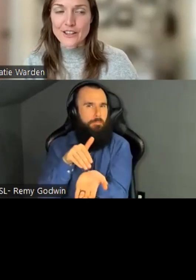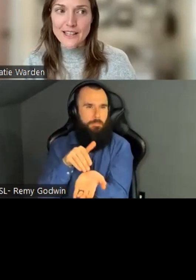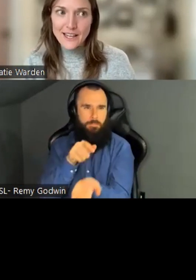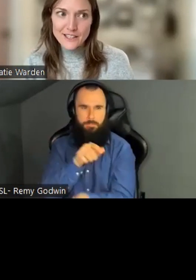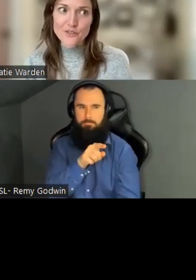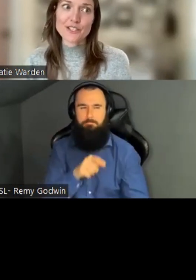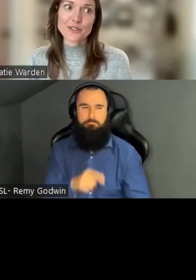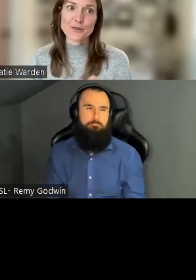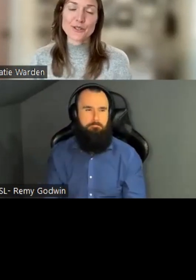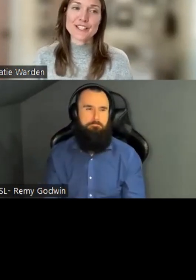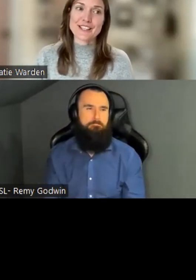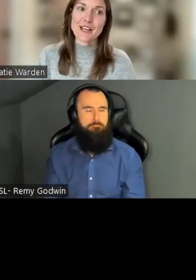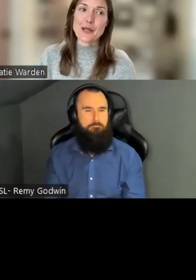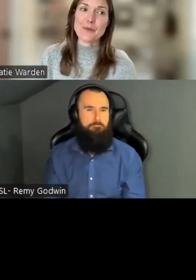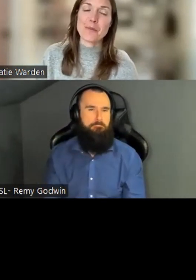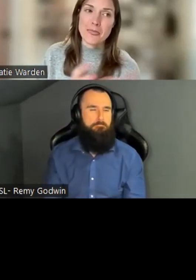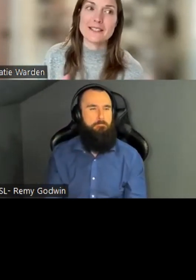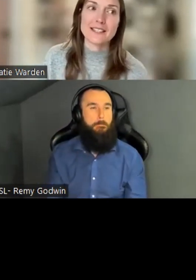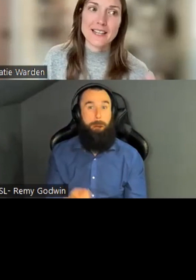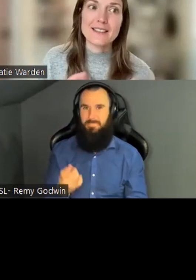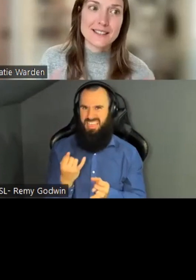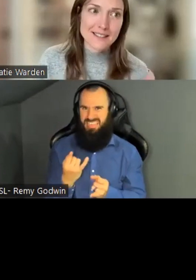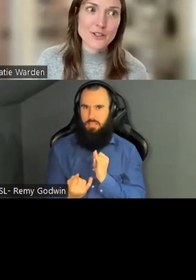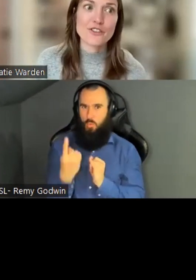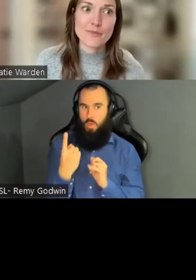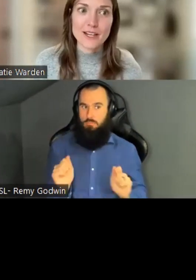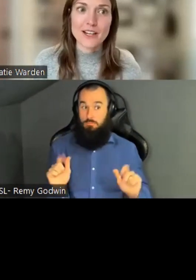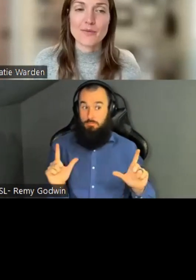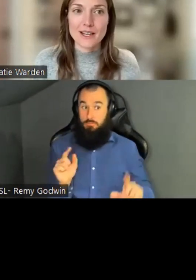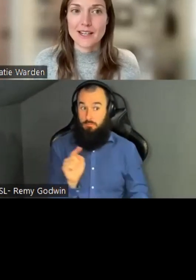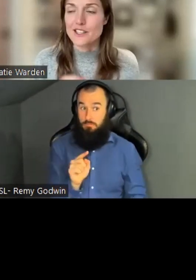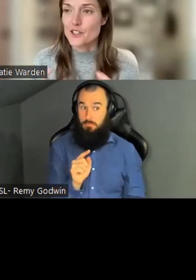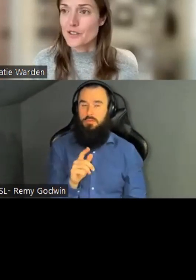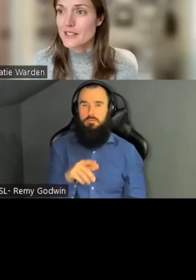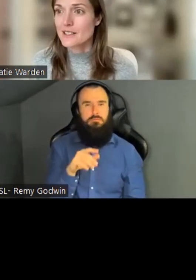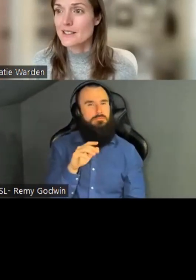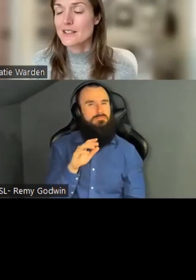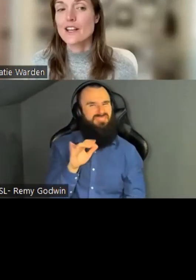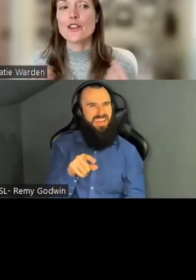Our last resource is again, the Centers for Medicare and Medicaid Services,